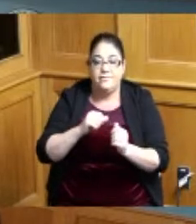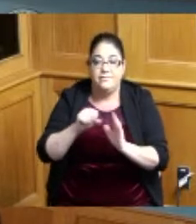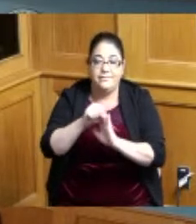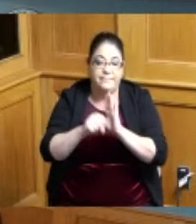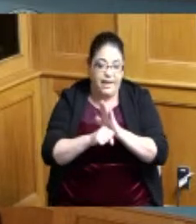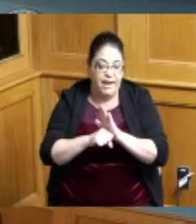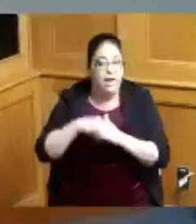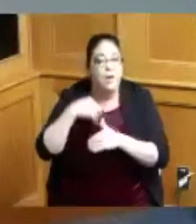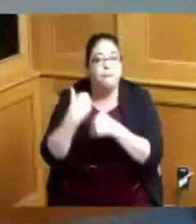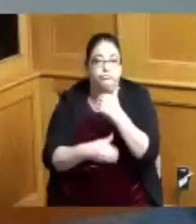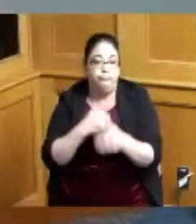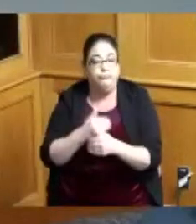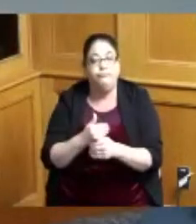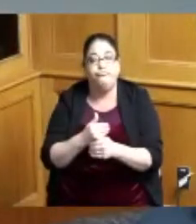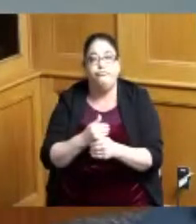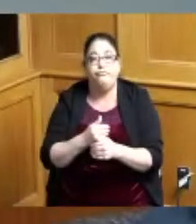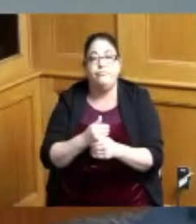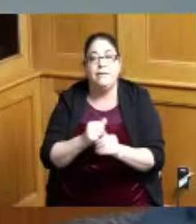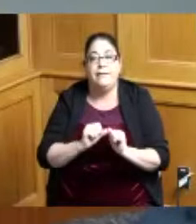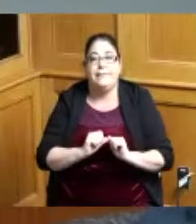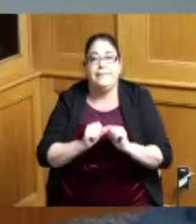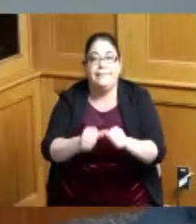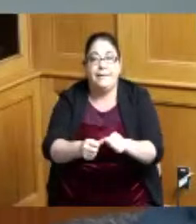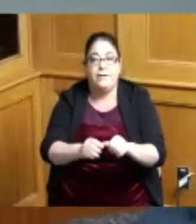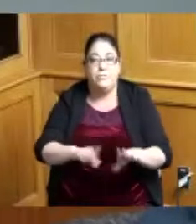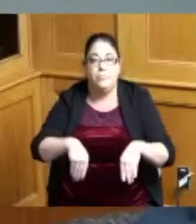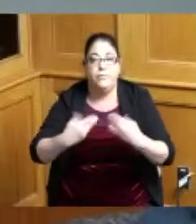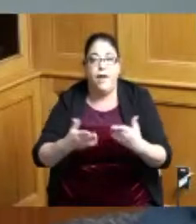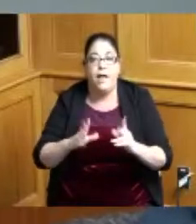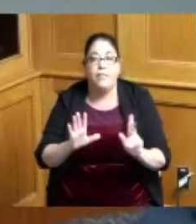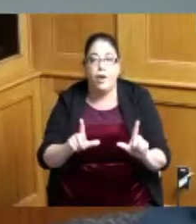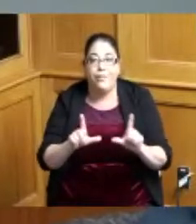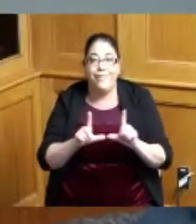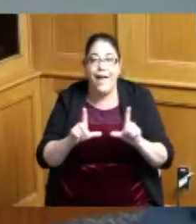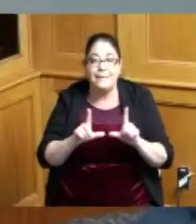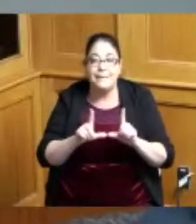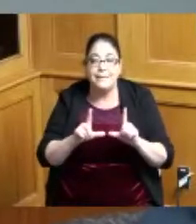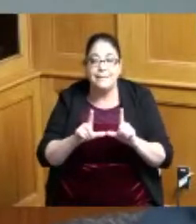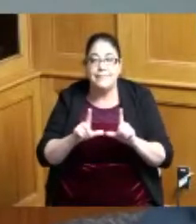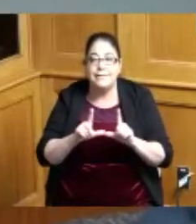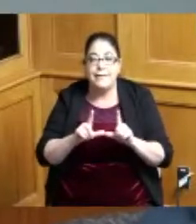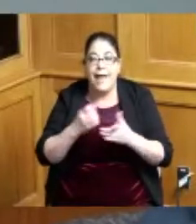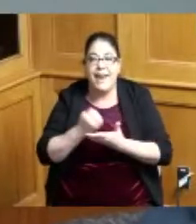and so that these entities can continue their license and continue economic activity as well